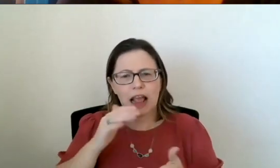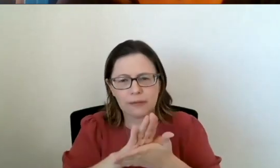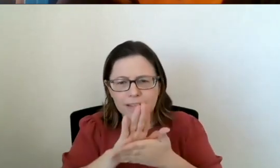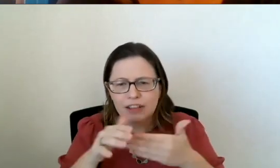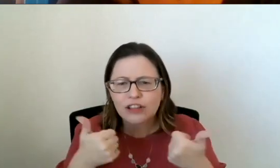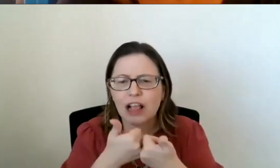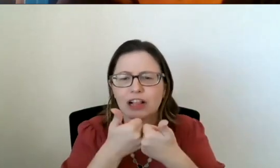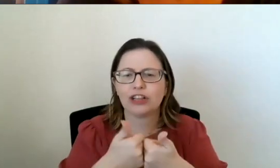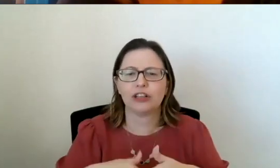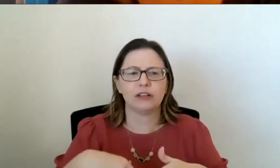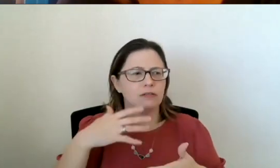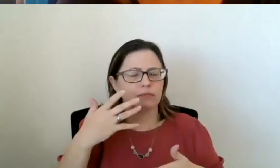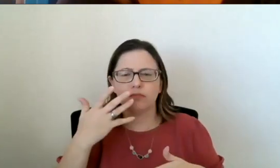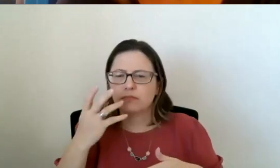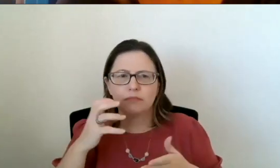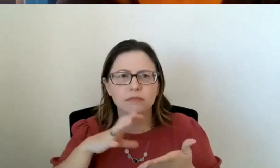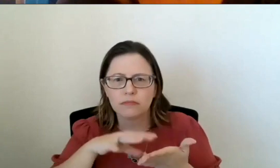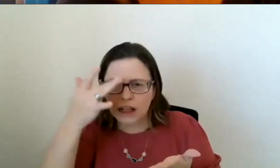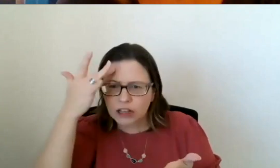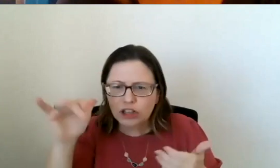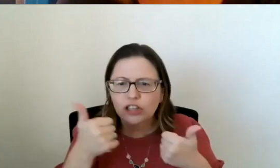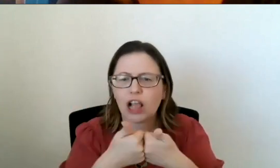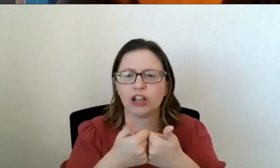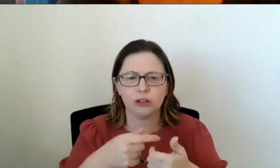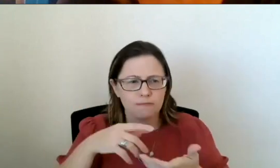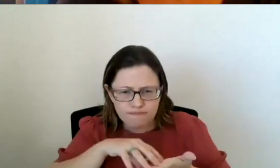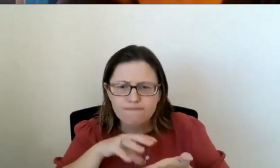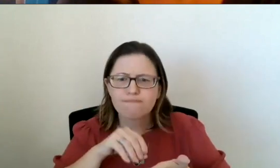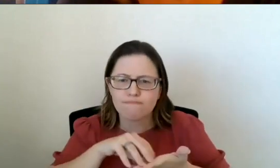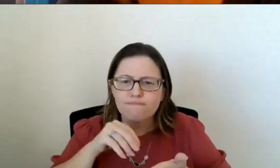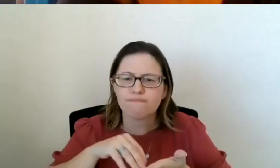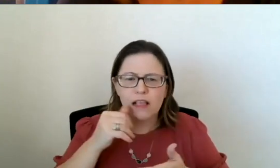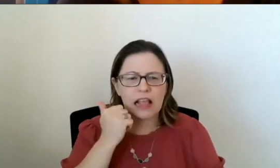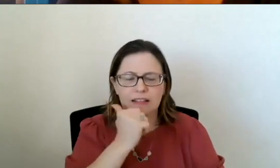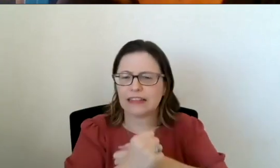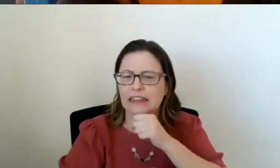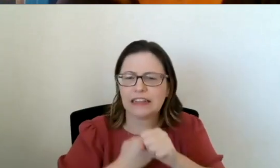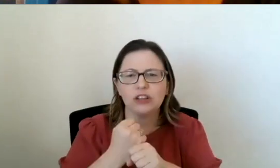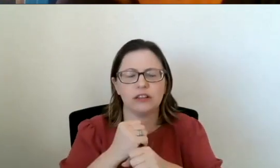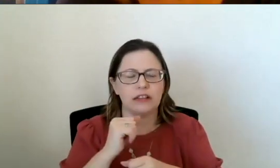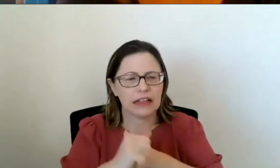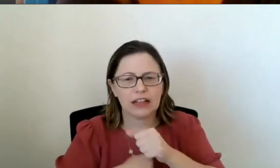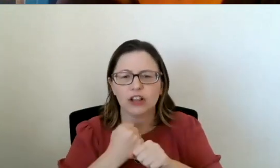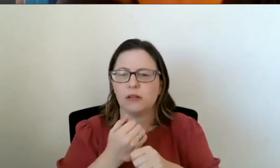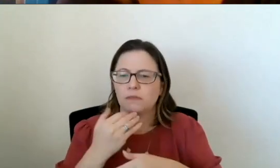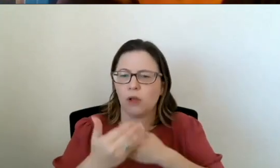the deaf child feels academically challenged. That their intelligence is being challenged and every